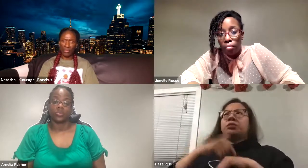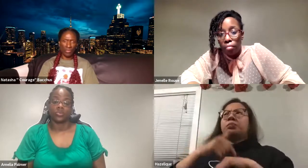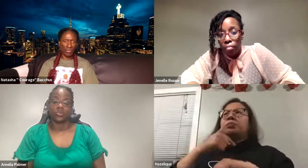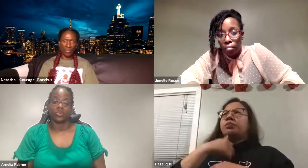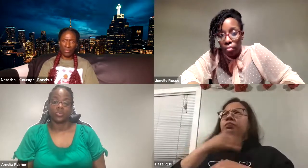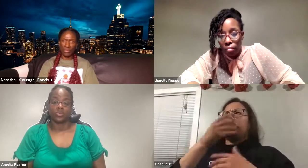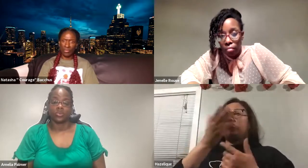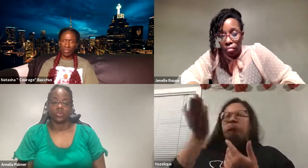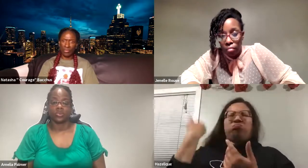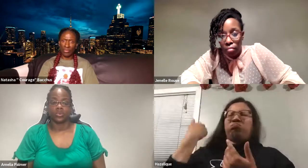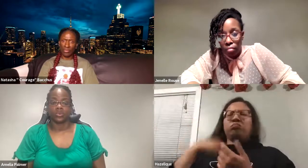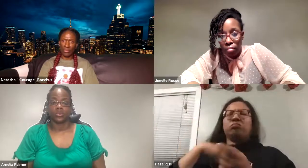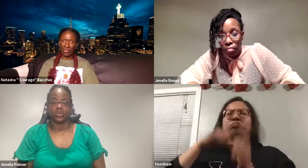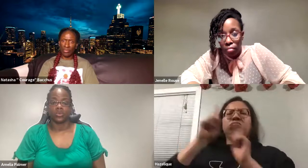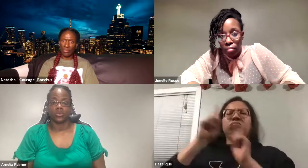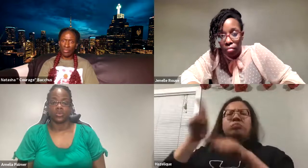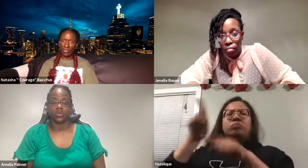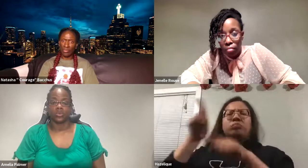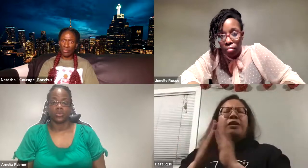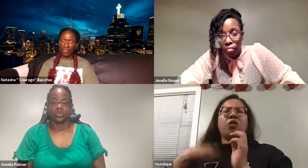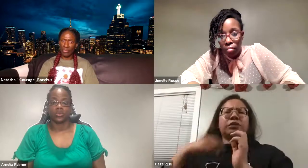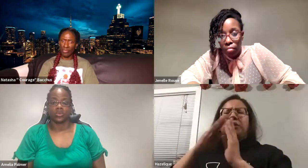so those who went there and i think-- i don't know when it was but